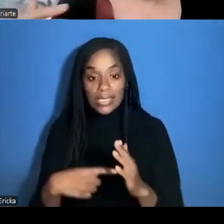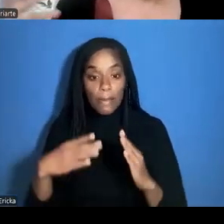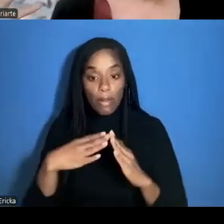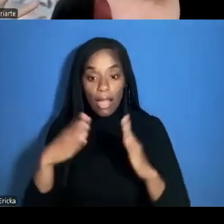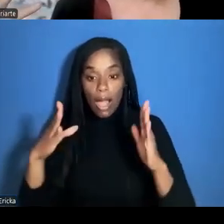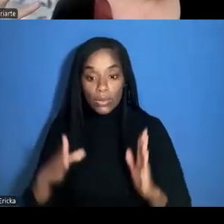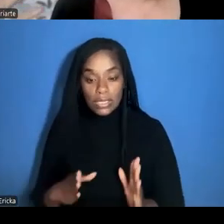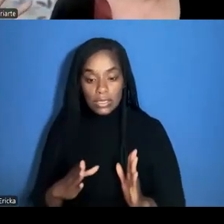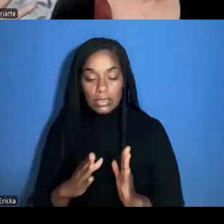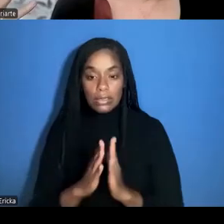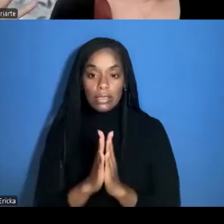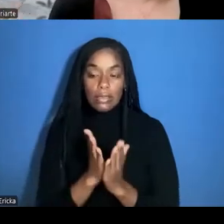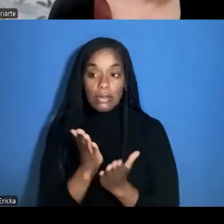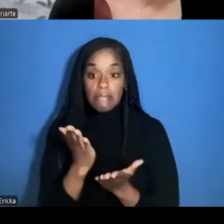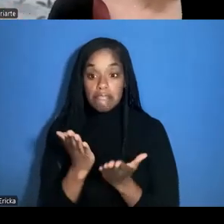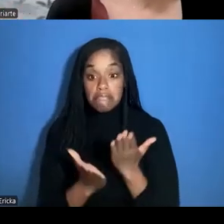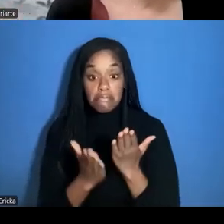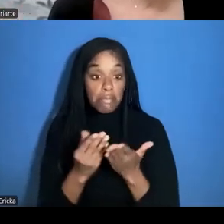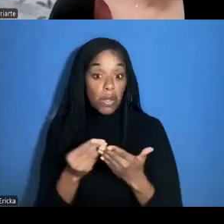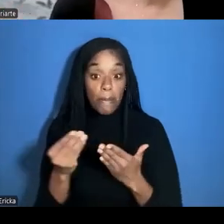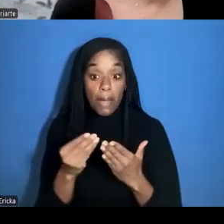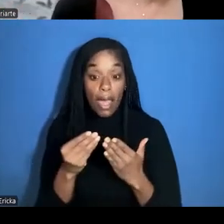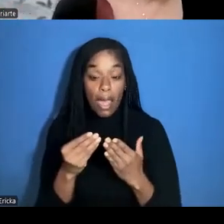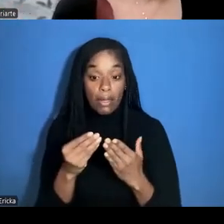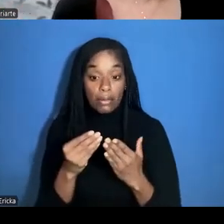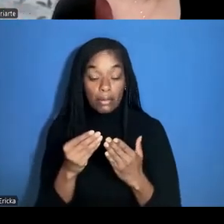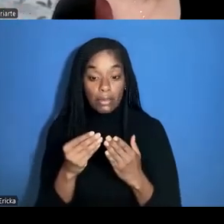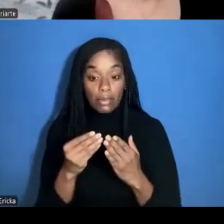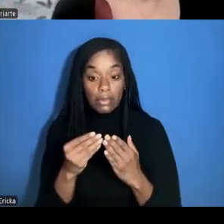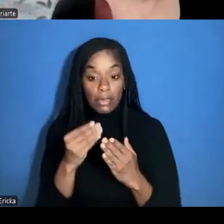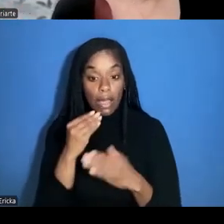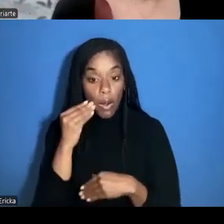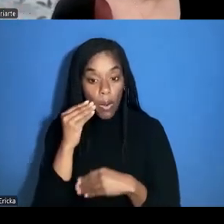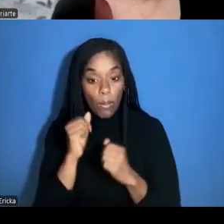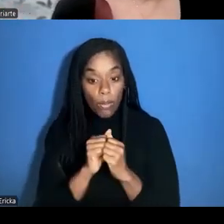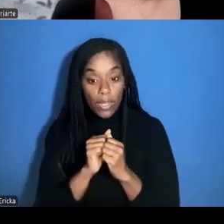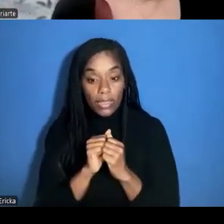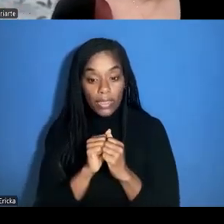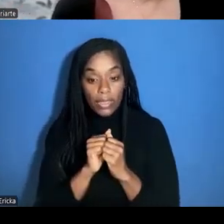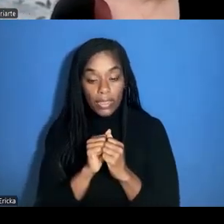you might want to you could buy a home with your with your you know,